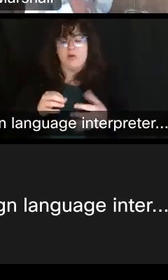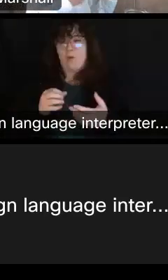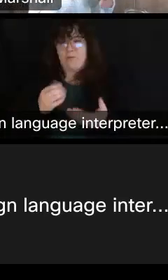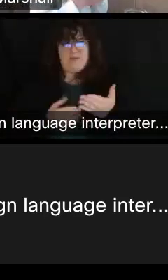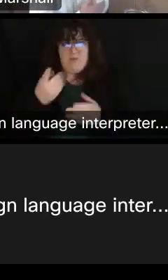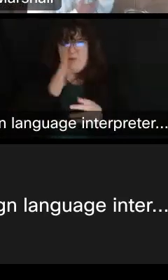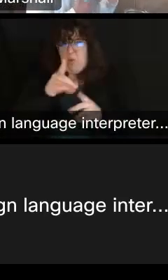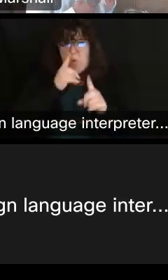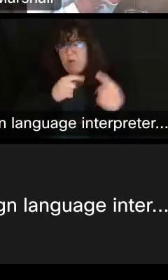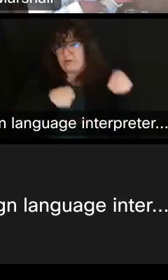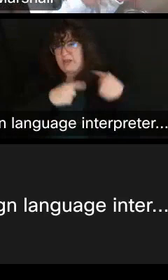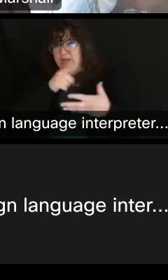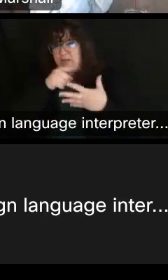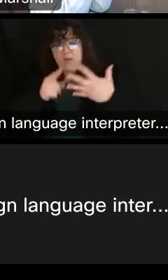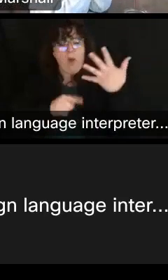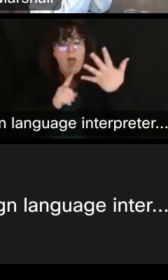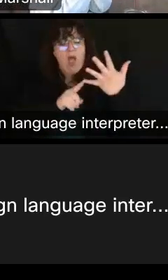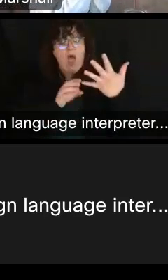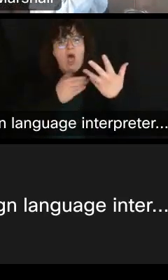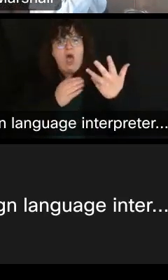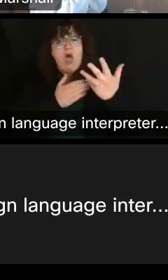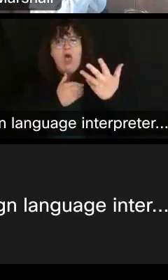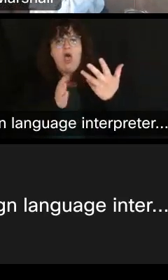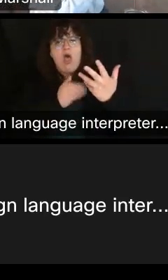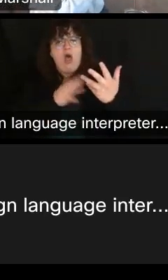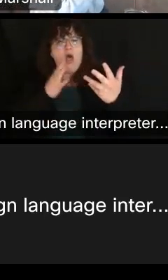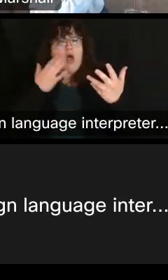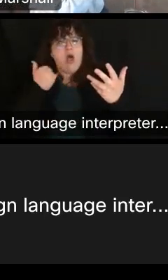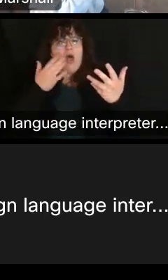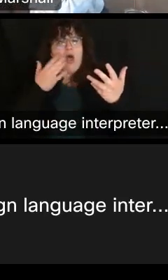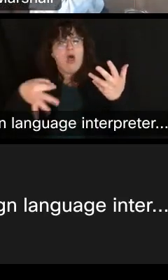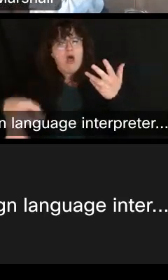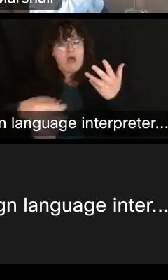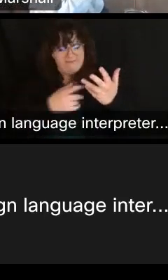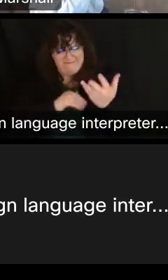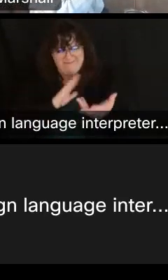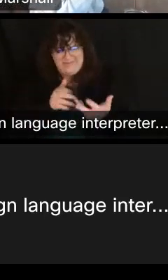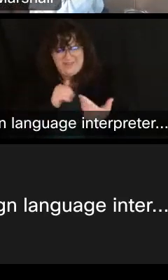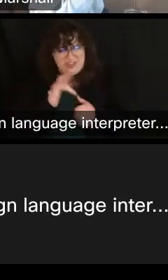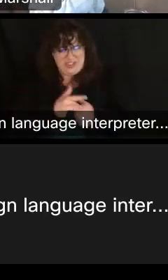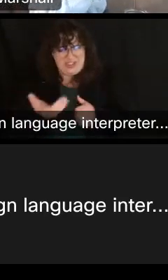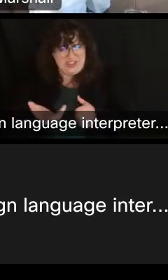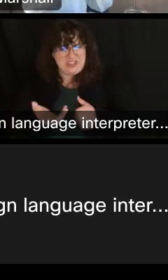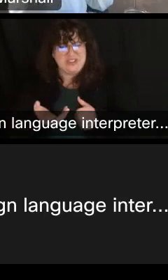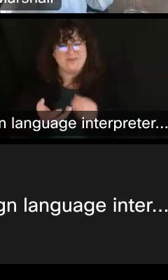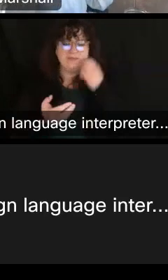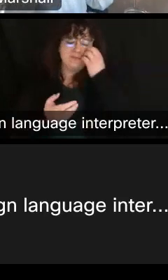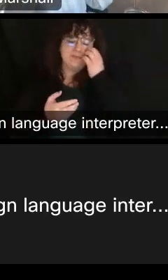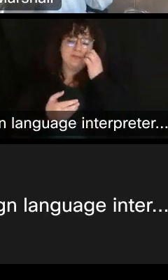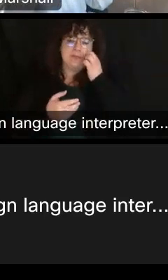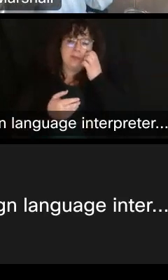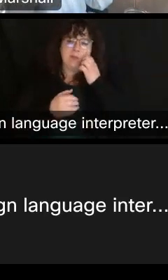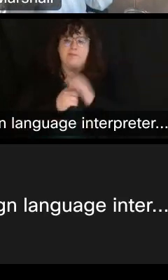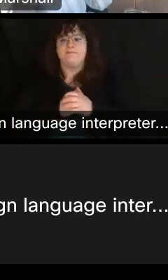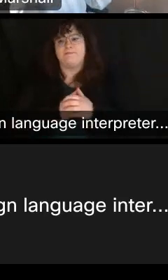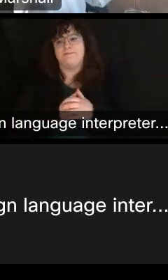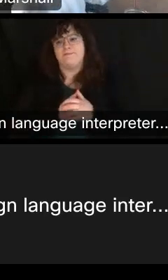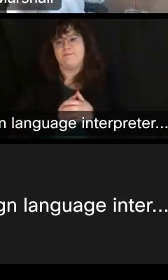during that time period between the FA and IFCSP construction and then the next 180 days, you might